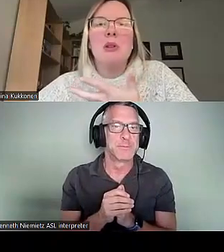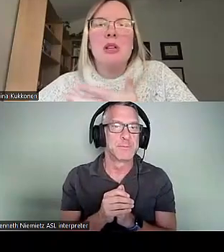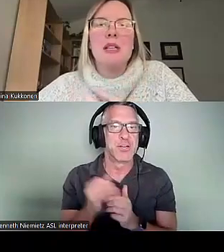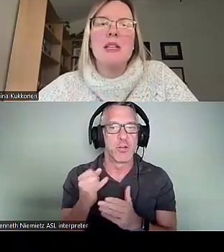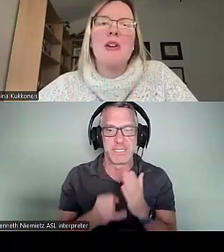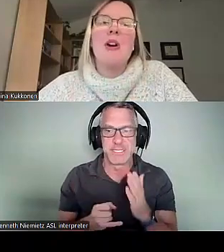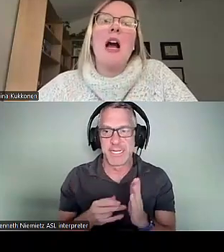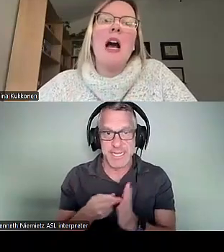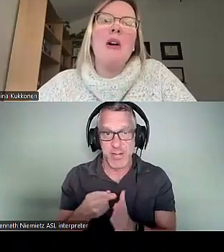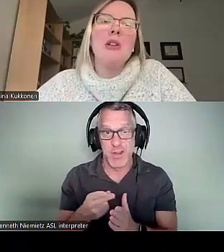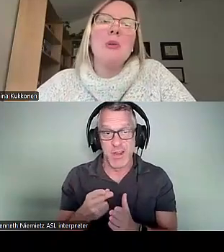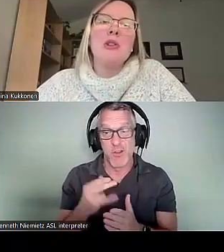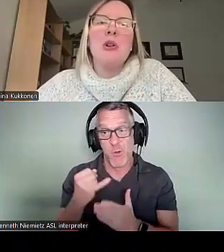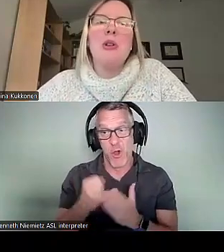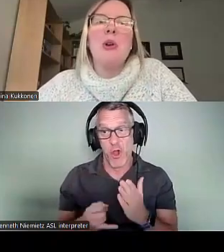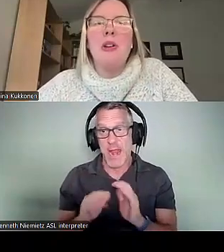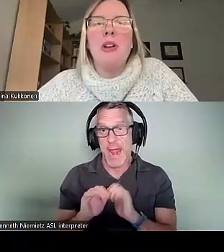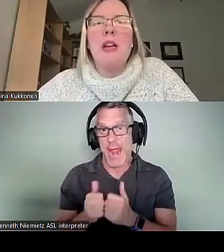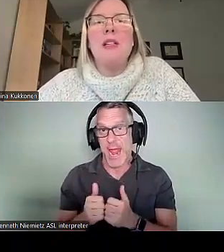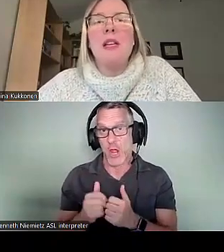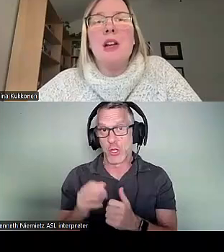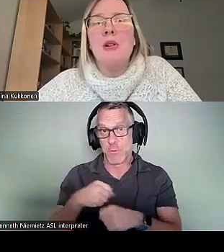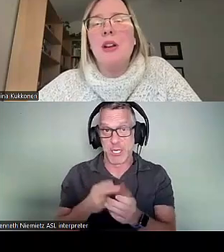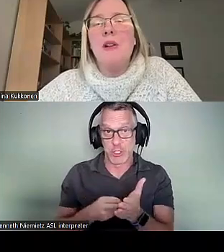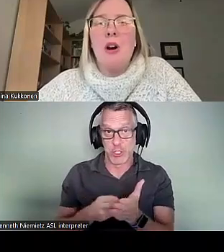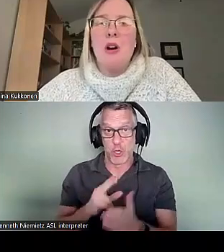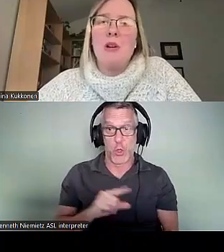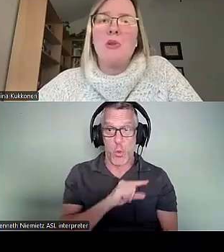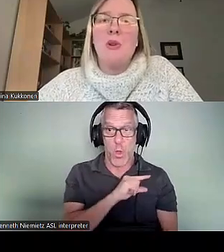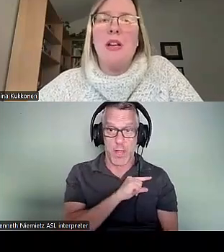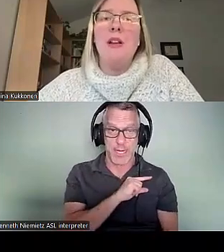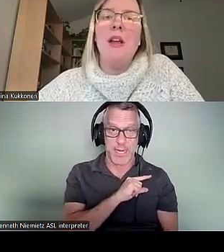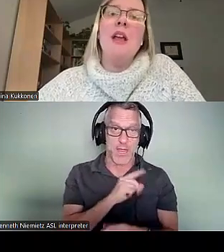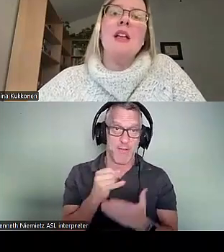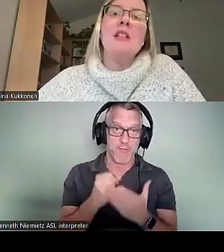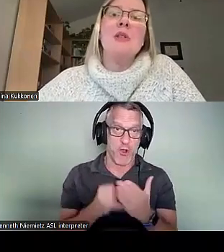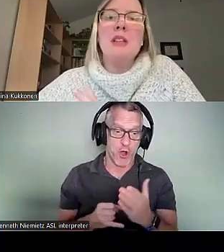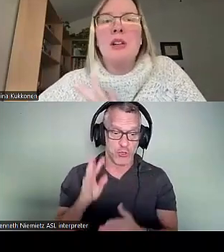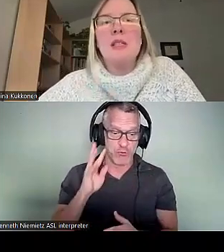you can consider how you will ensure the quality and integrity of artworks created so that they're